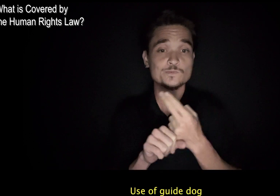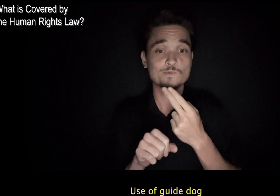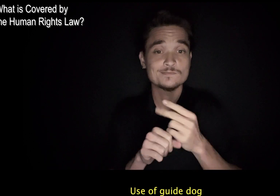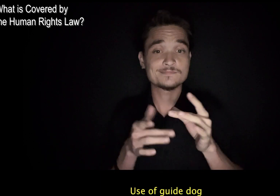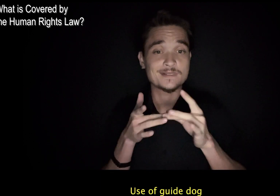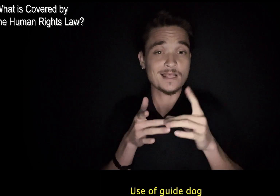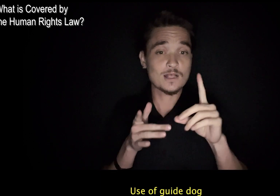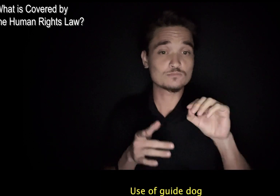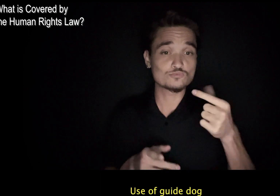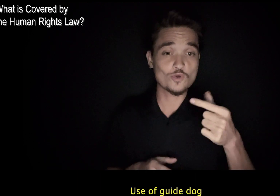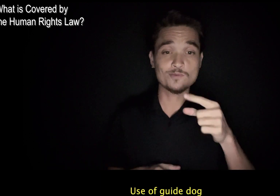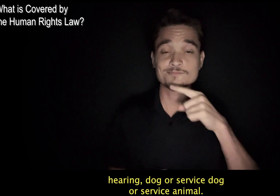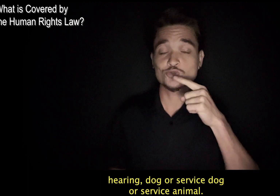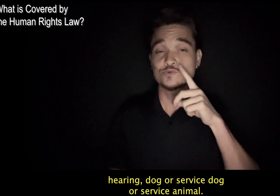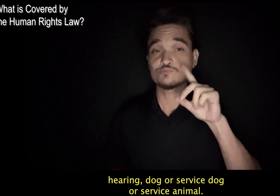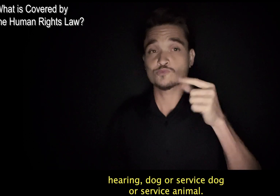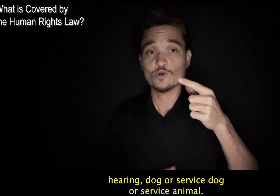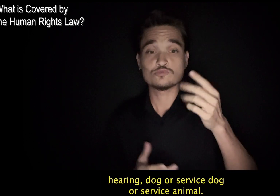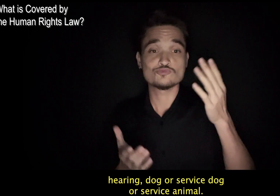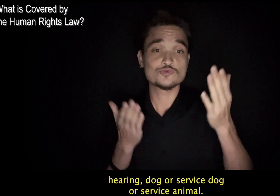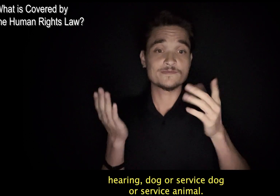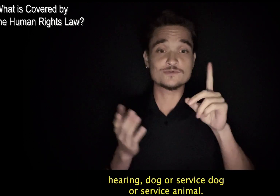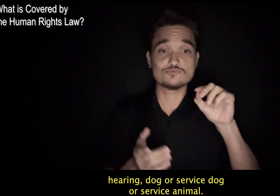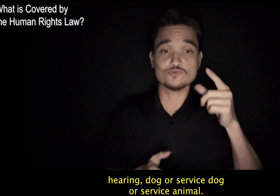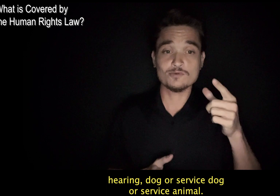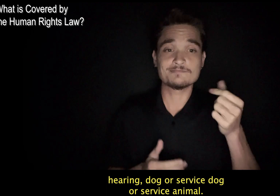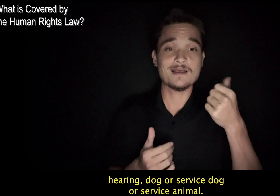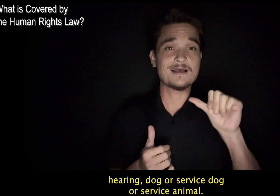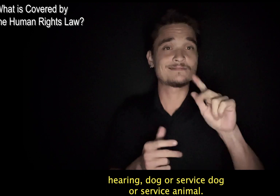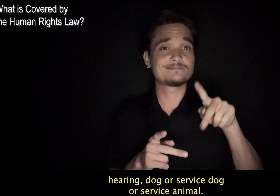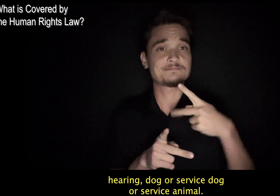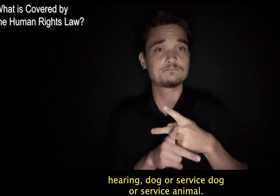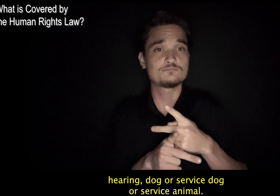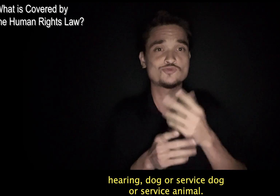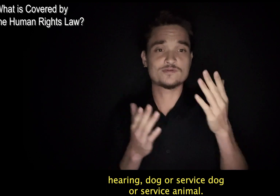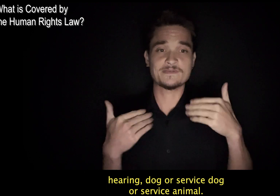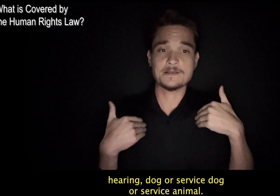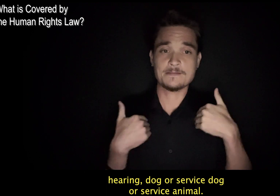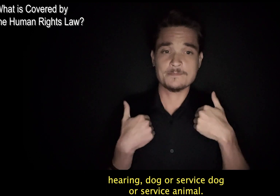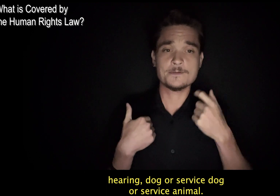Use of guide dog hearing, dog or service dog or service animal.